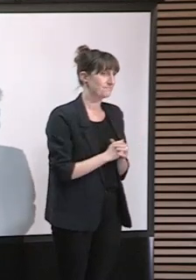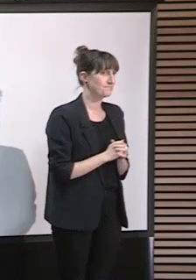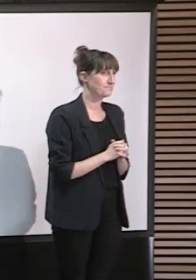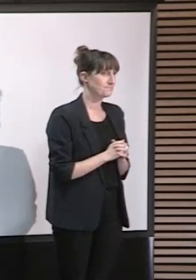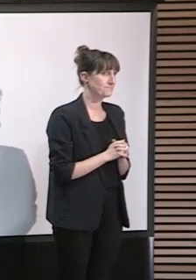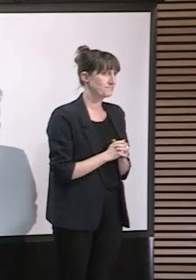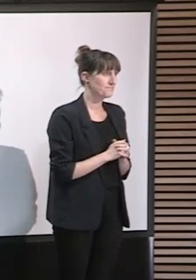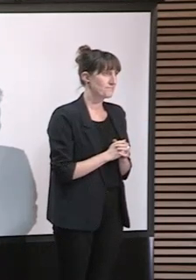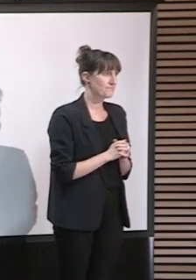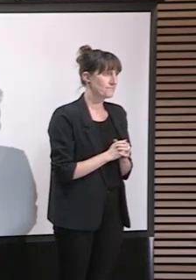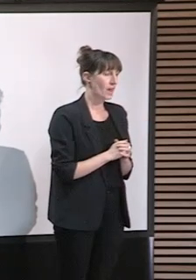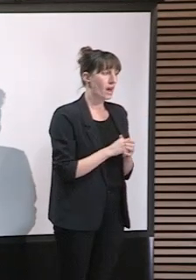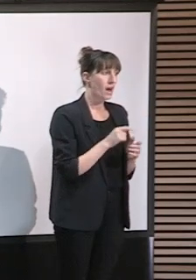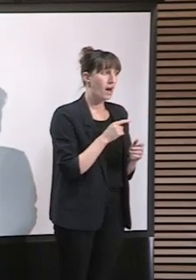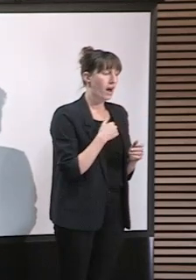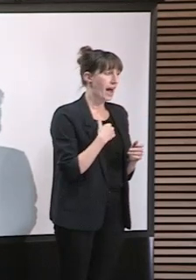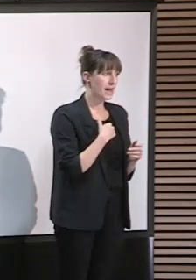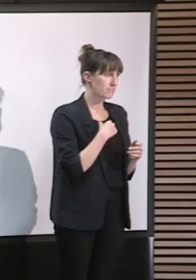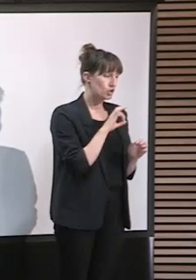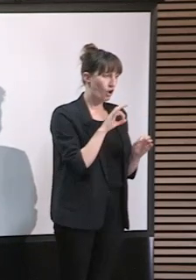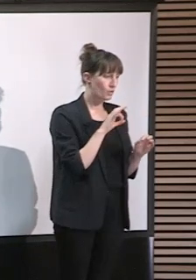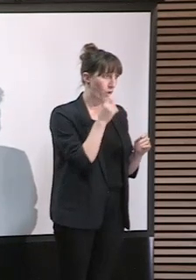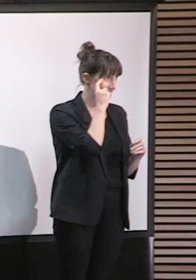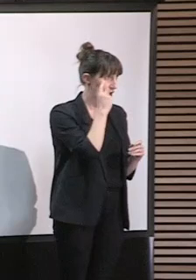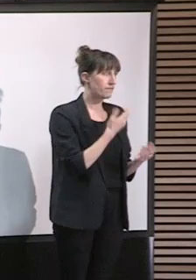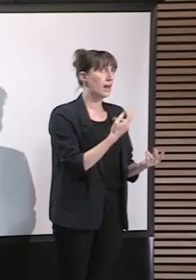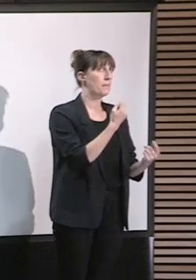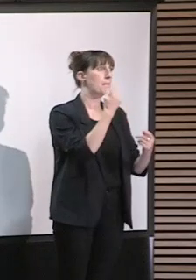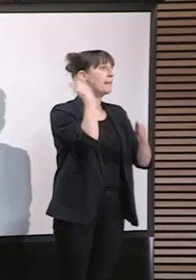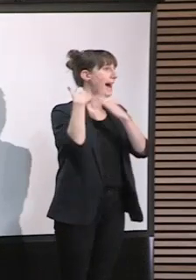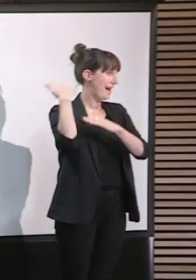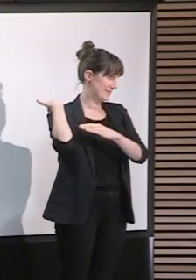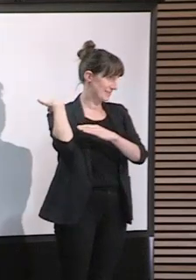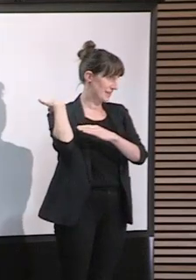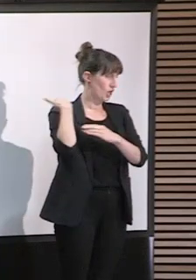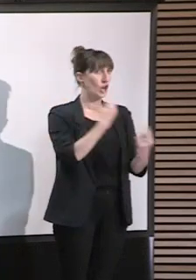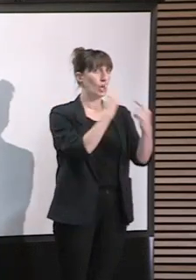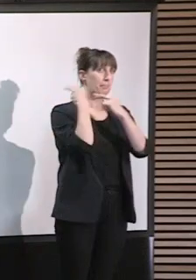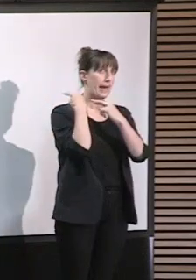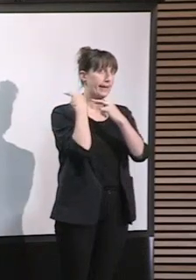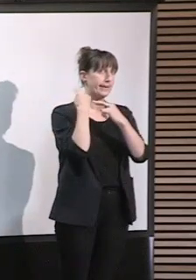leaving no stone unturned in that regard. As I've been very clear about I'm not going to